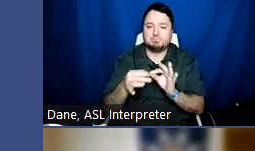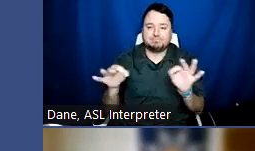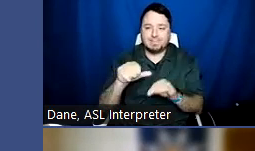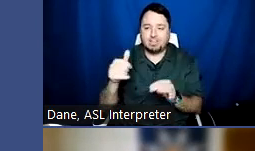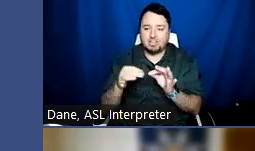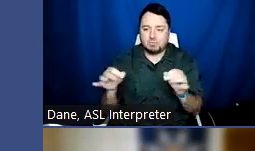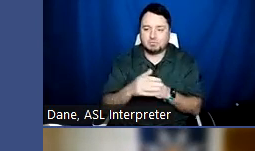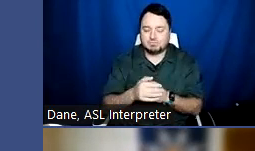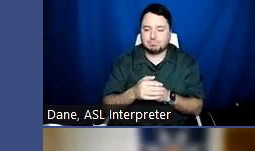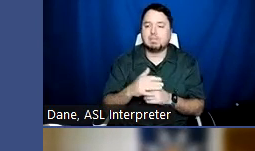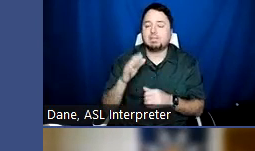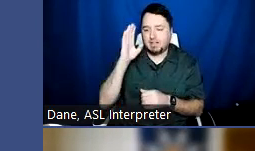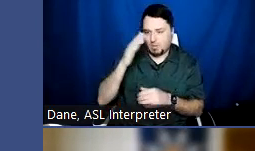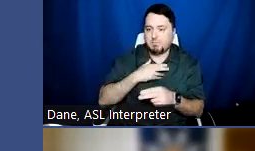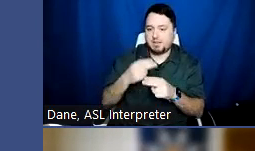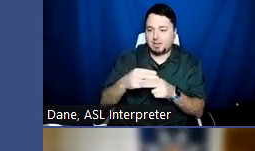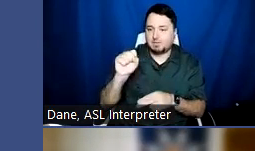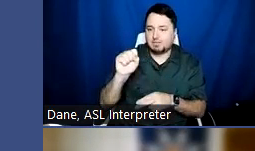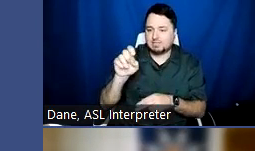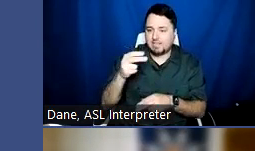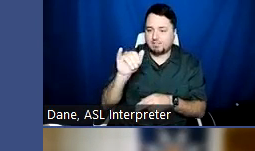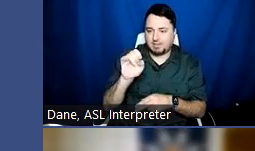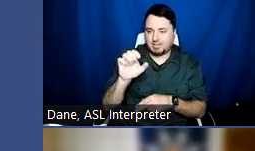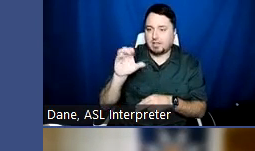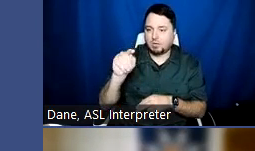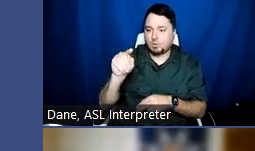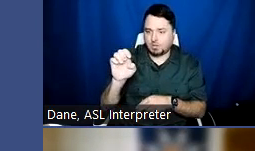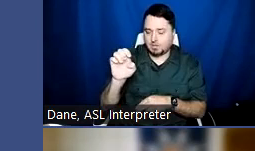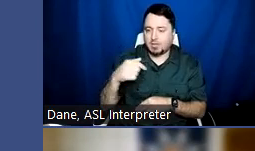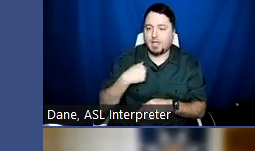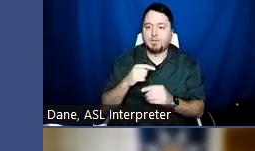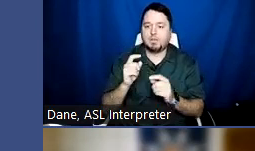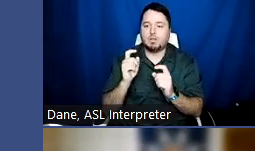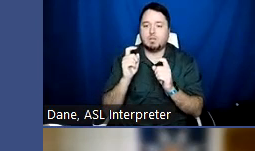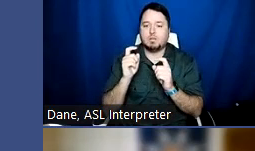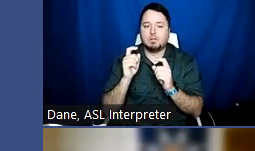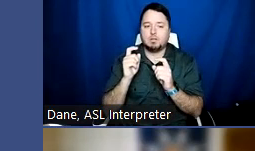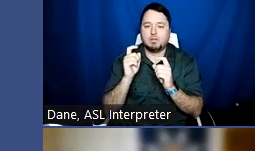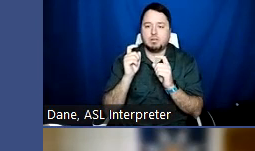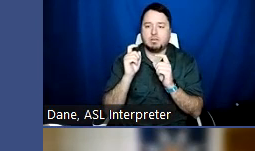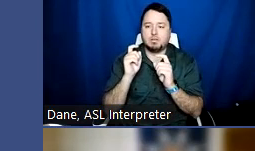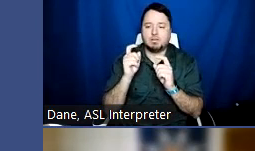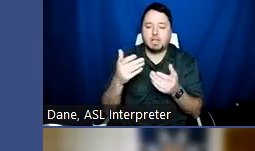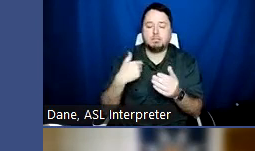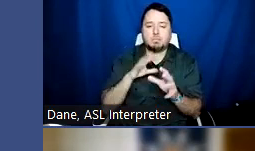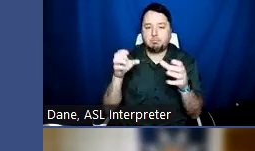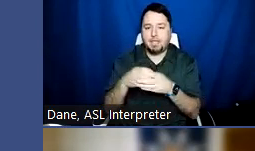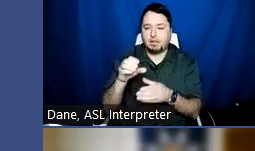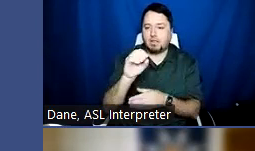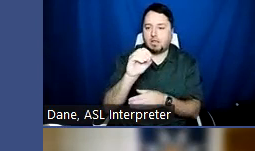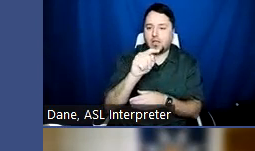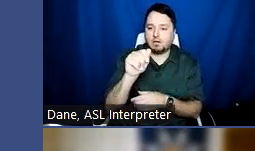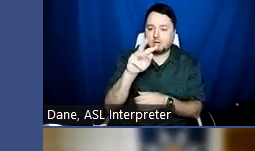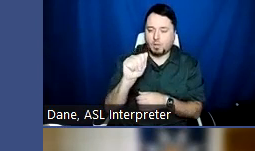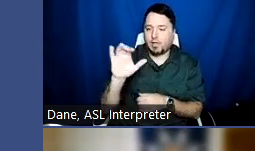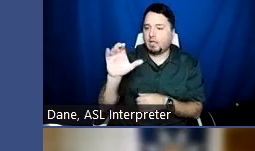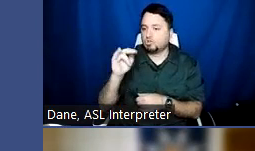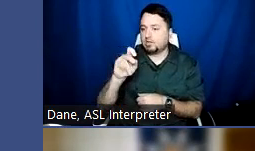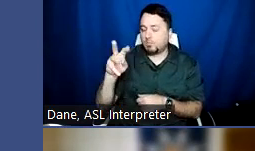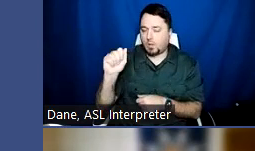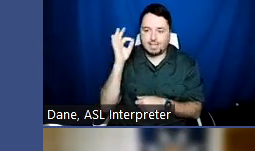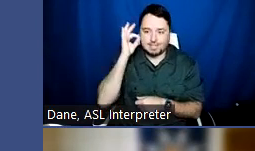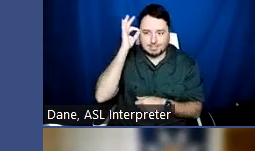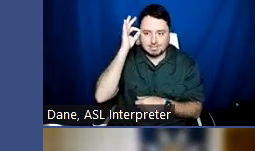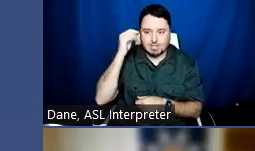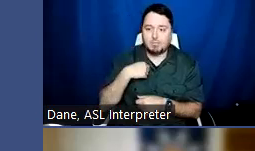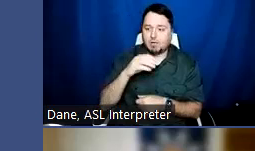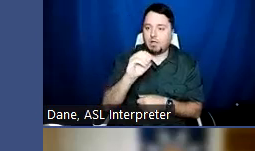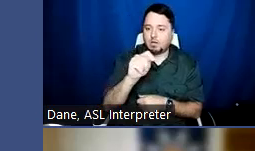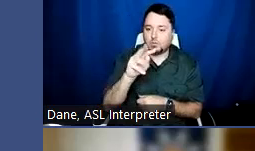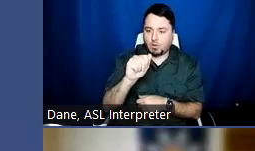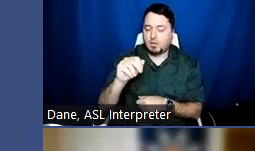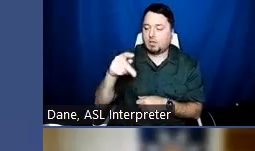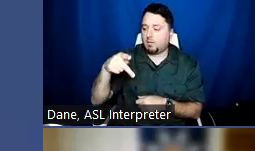my name is Stephanie Cote, I am Grand Traverse Band of Ottawa and Chippewa Tribes. In short